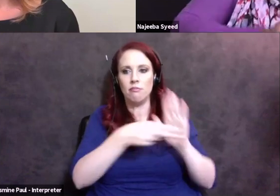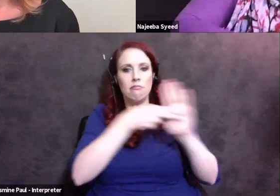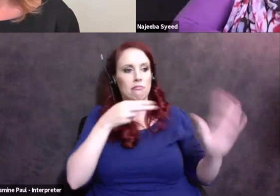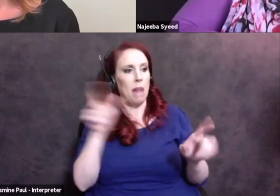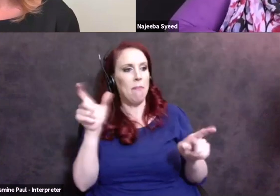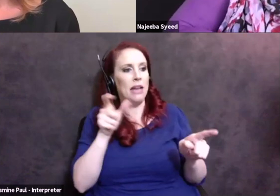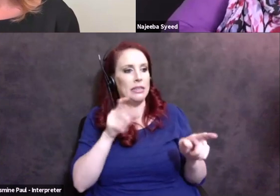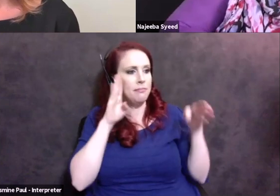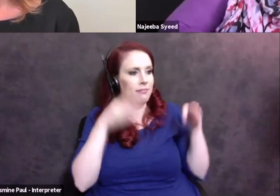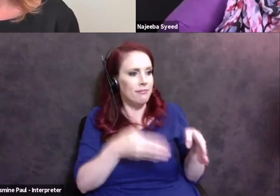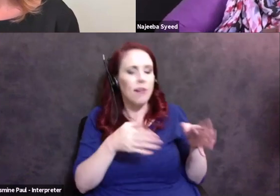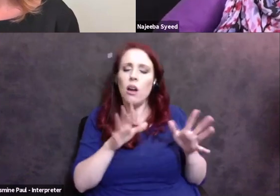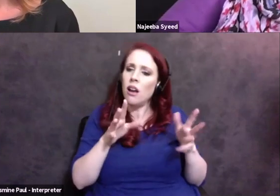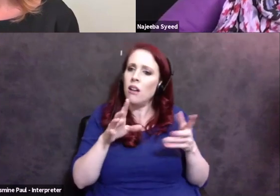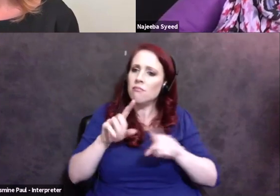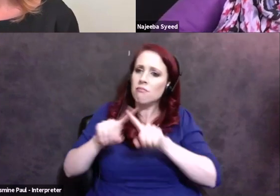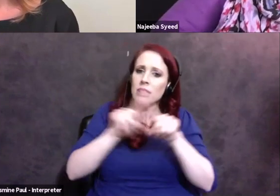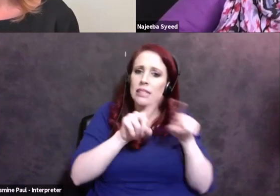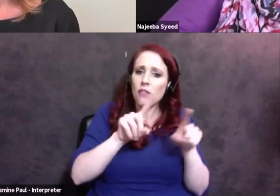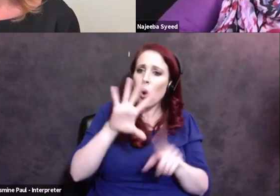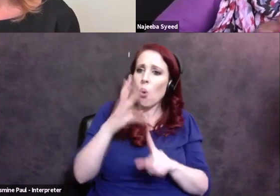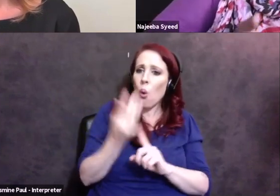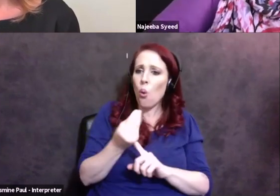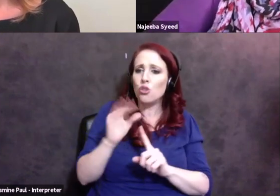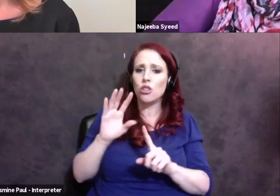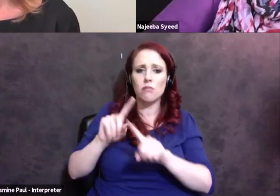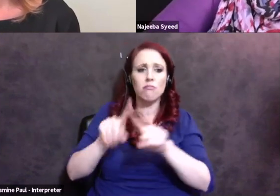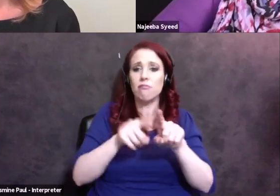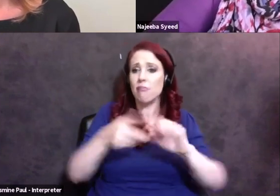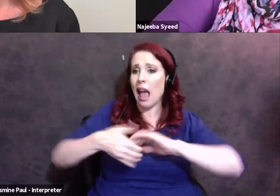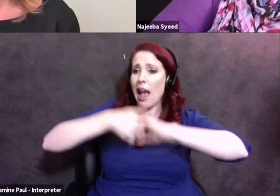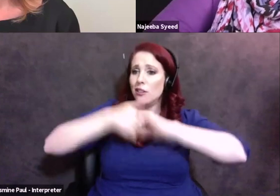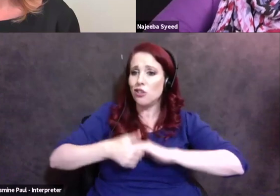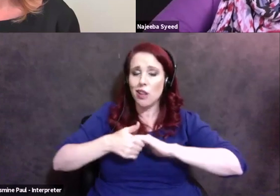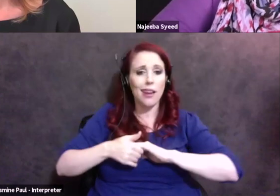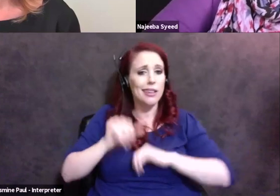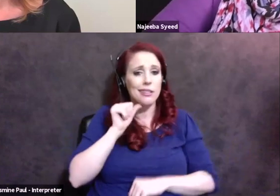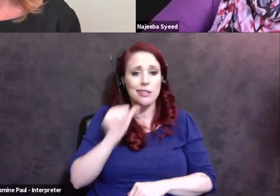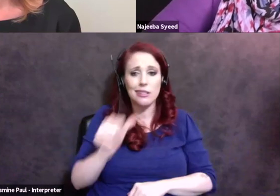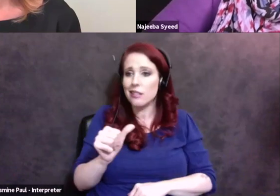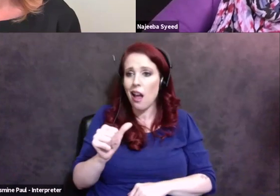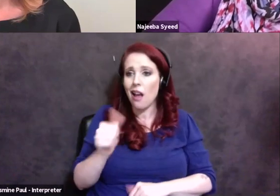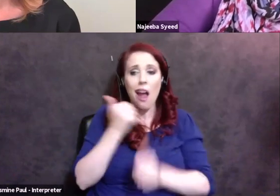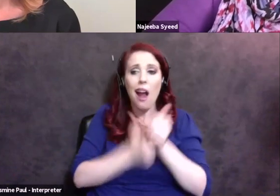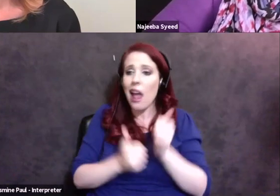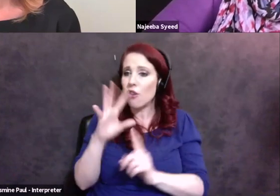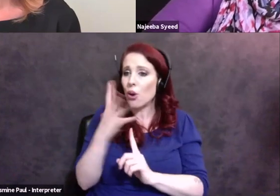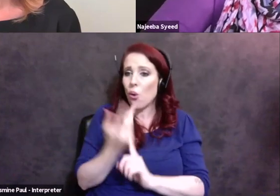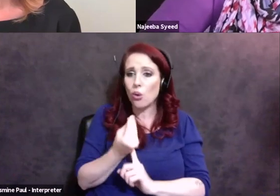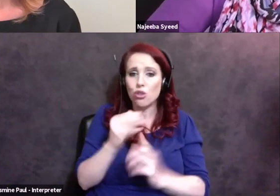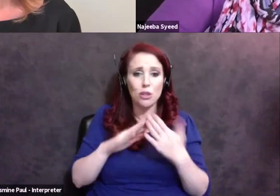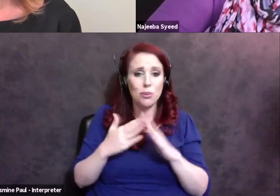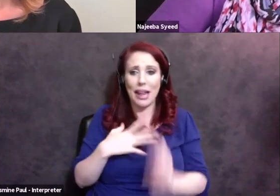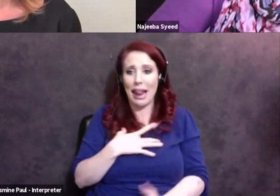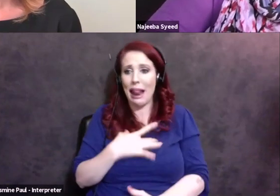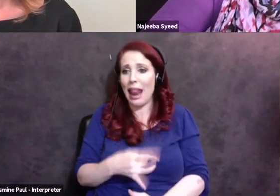practices where, you know, handshaking, not every cultural community likes to do that.